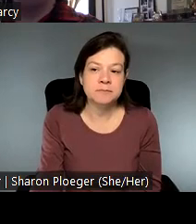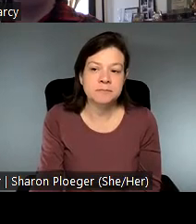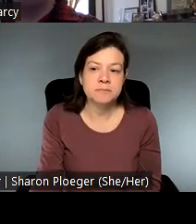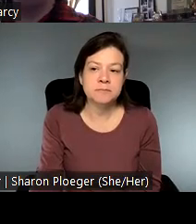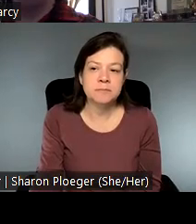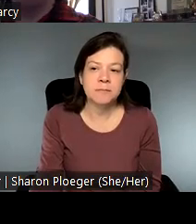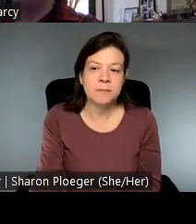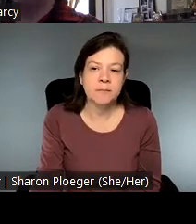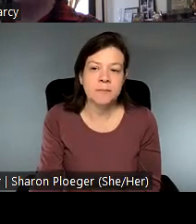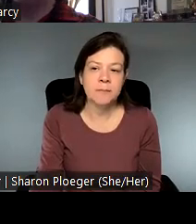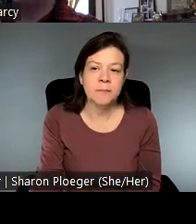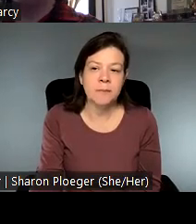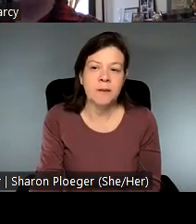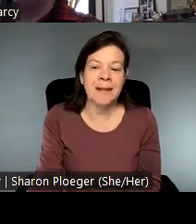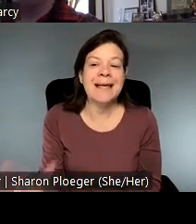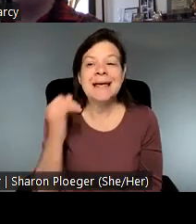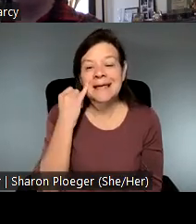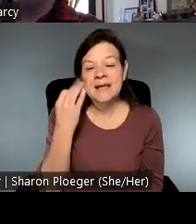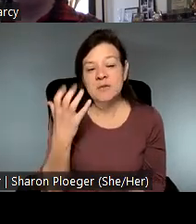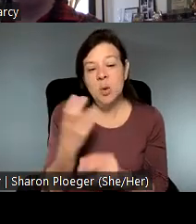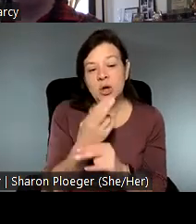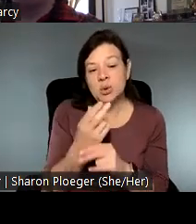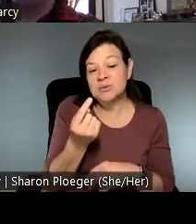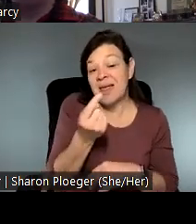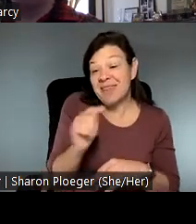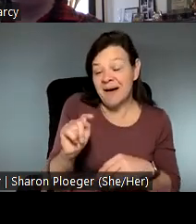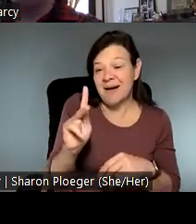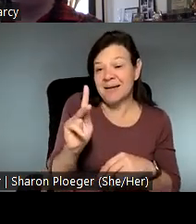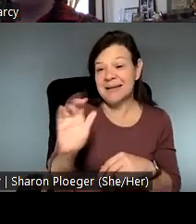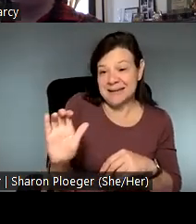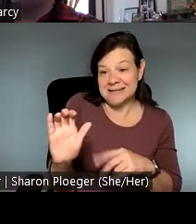if you wanted to use the Kennedy Center, you'd wanna make sure to enter those words,